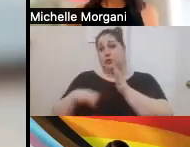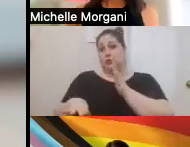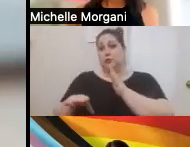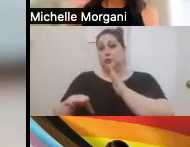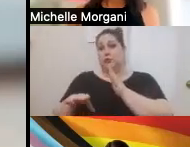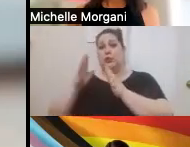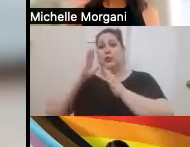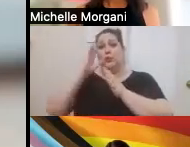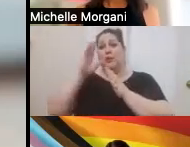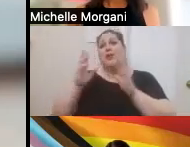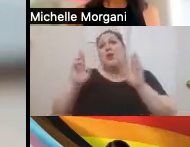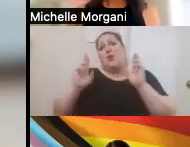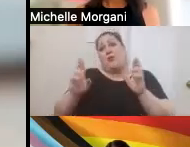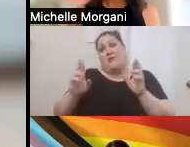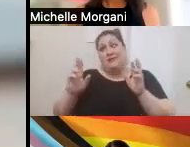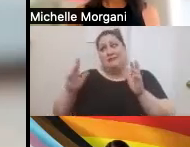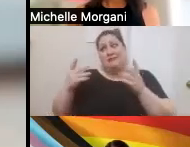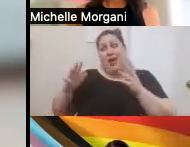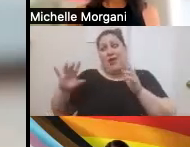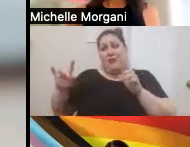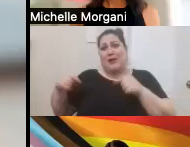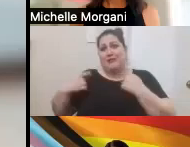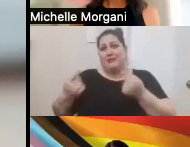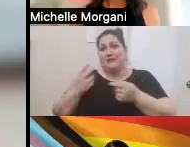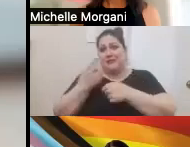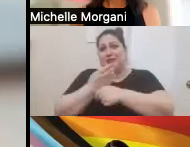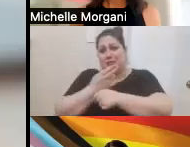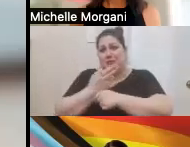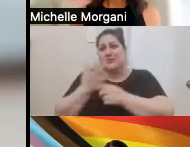been using since, since even elementary school.